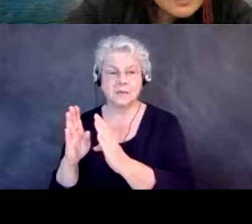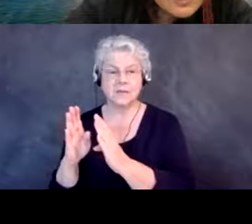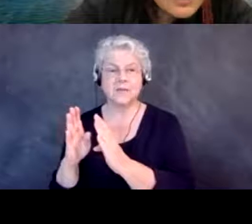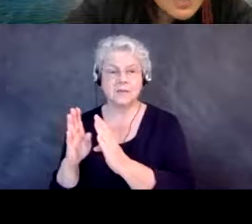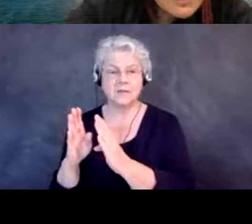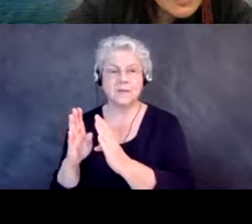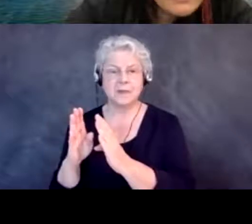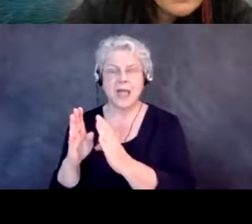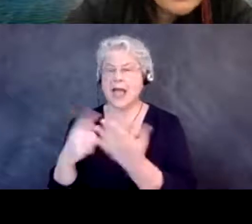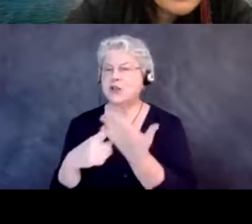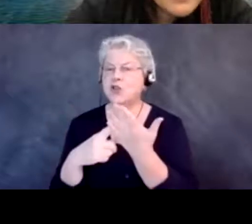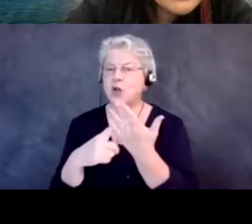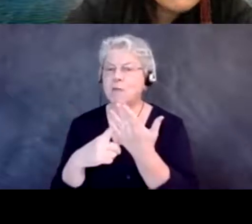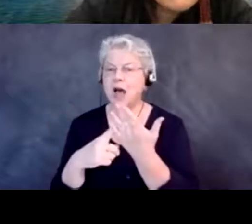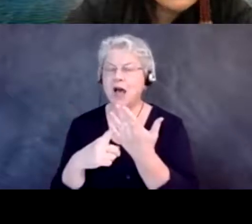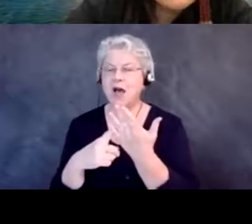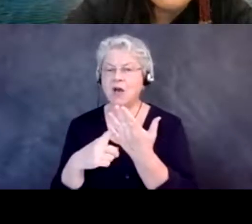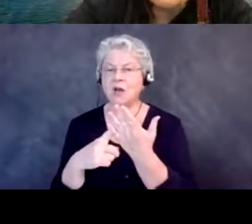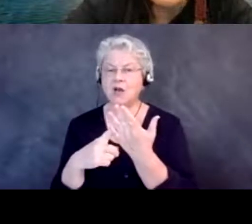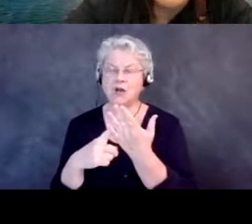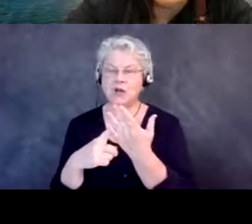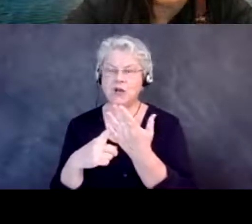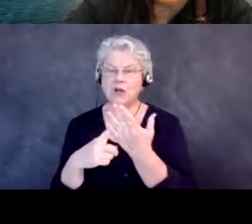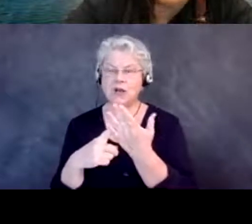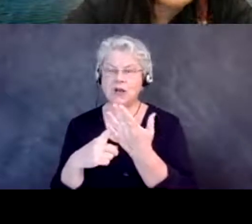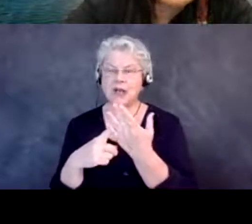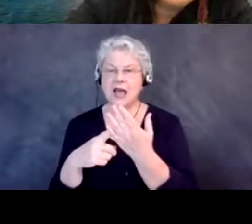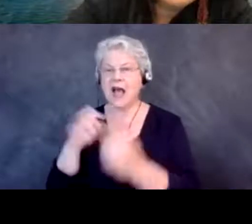we talk about like the things of our SWOT analysis, ideally.